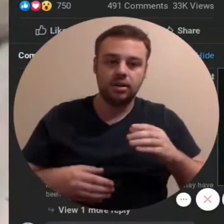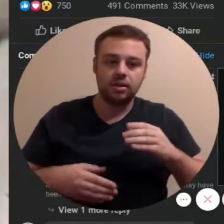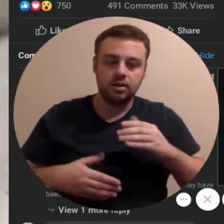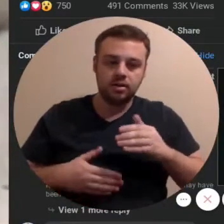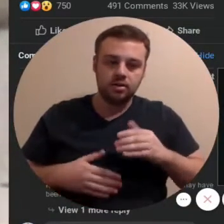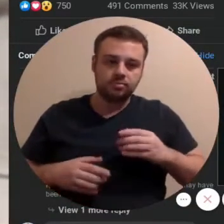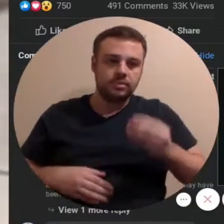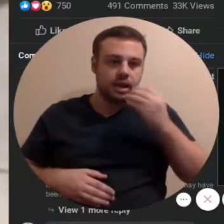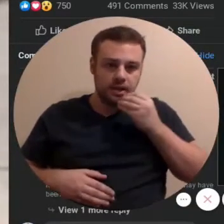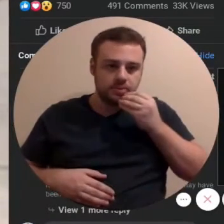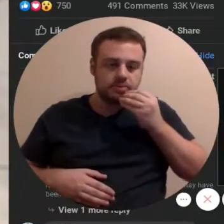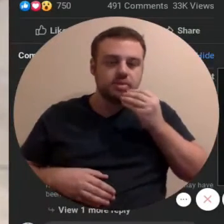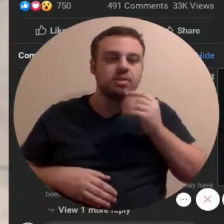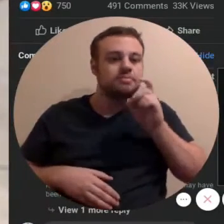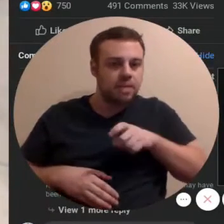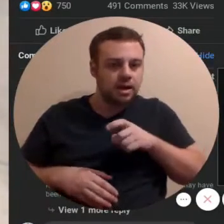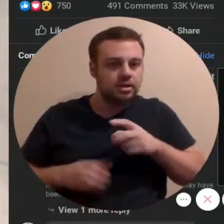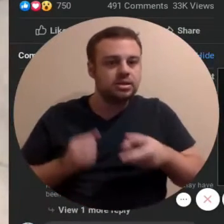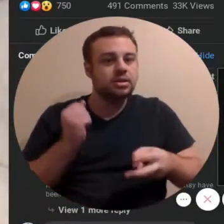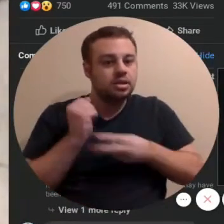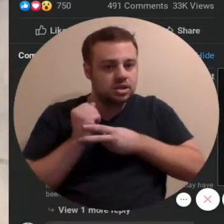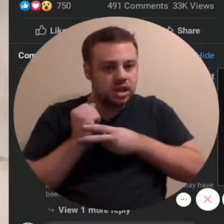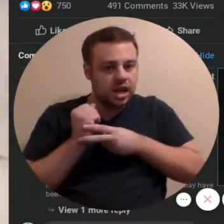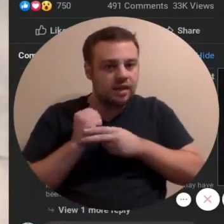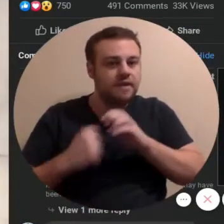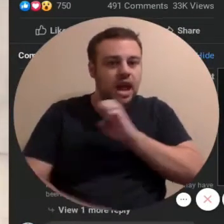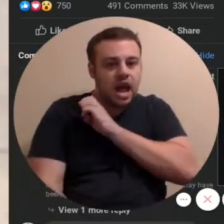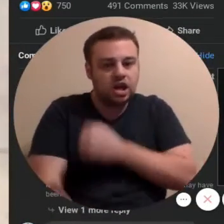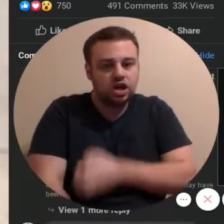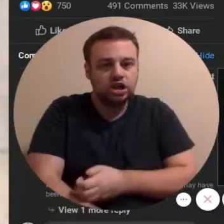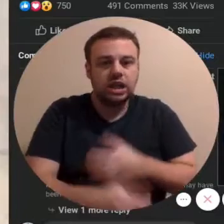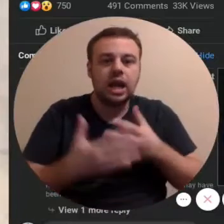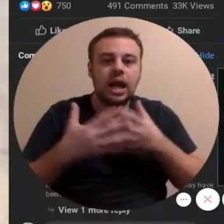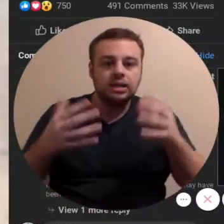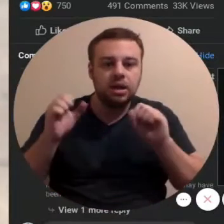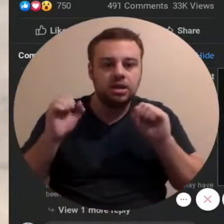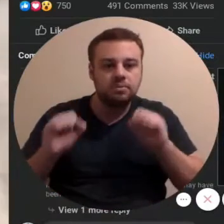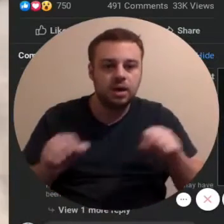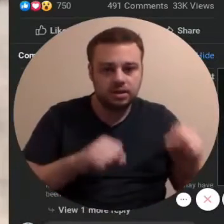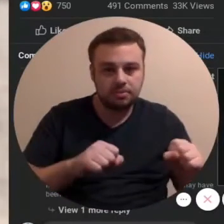much as possible, and so with those long nails- they can hang from a branch